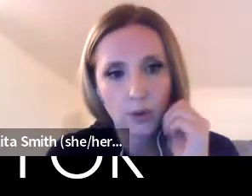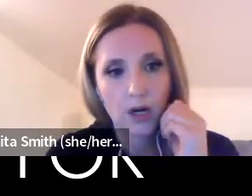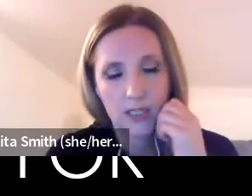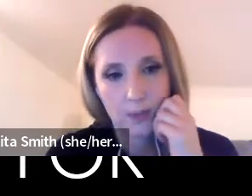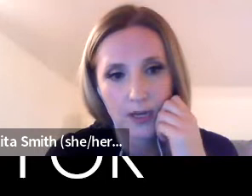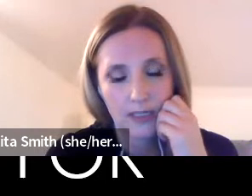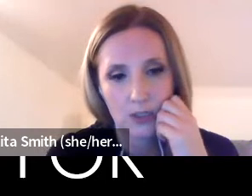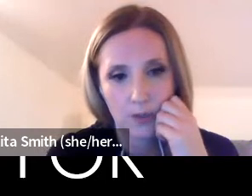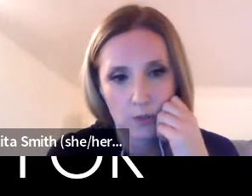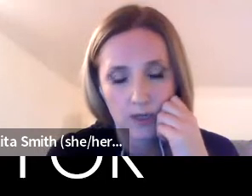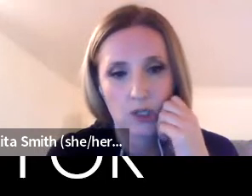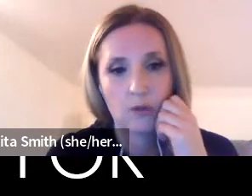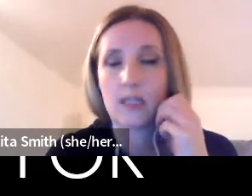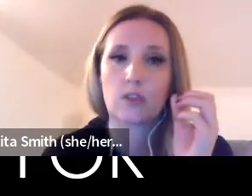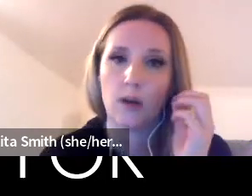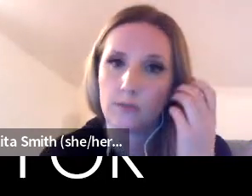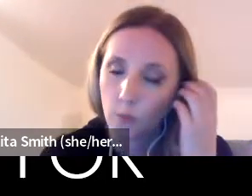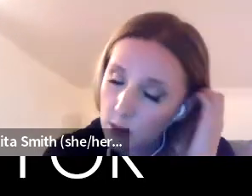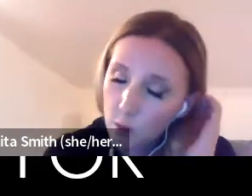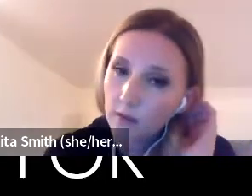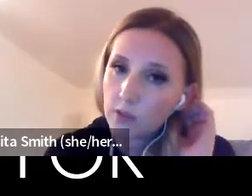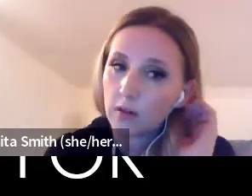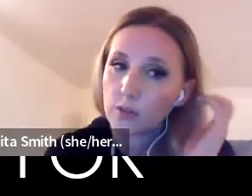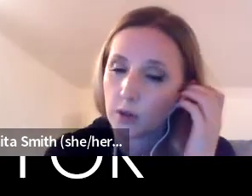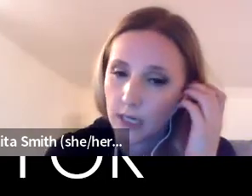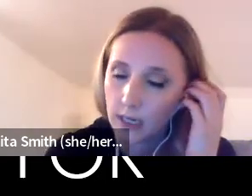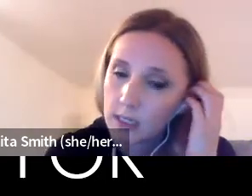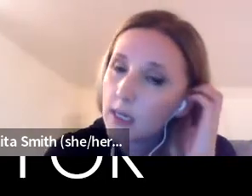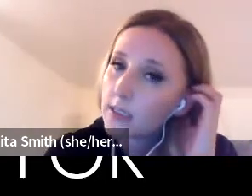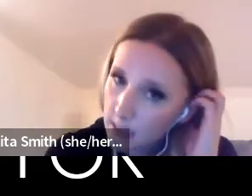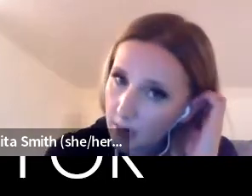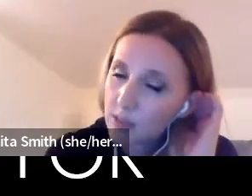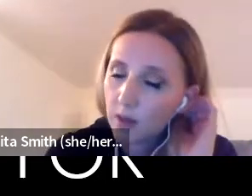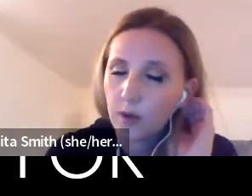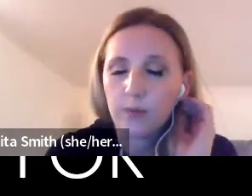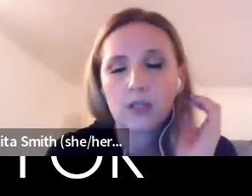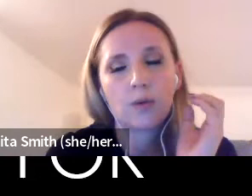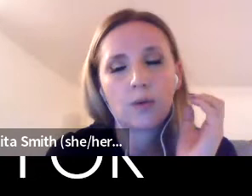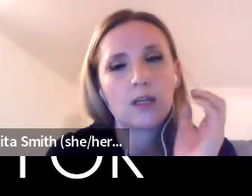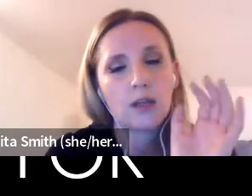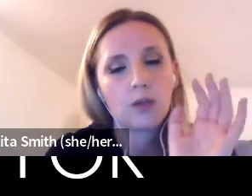So, our ticket price in 2022 was $12 per ticket. It's the same as what it will be in 2023.